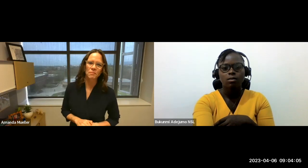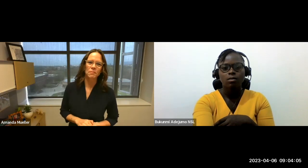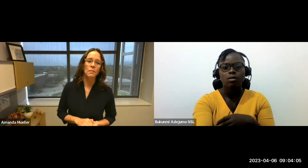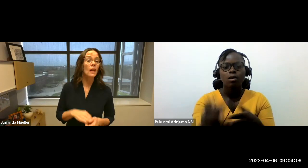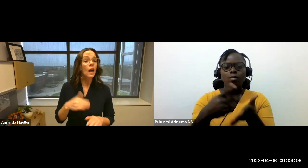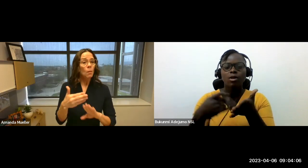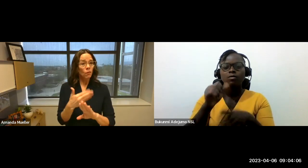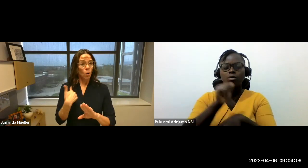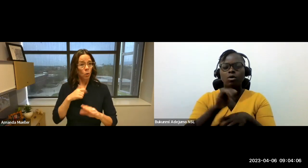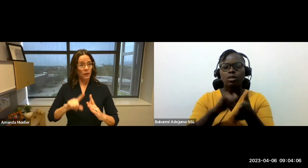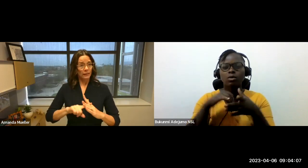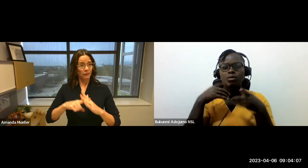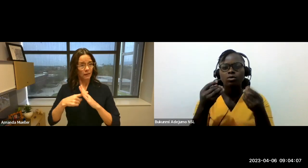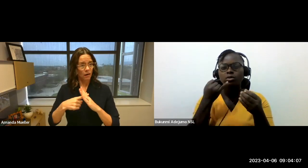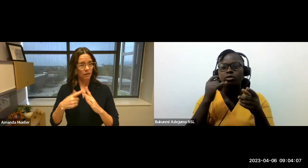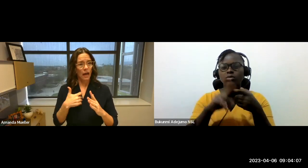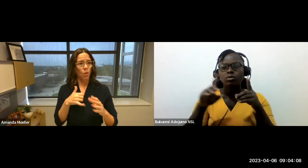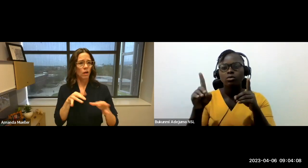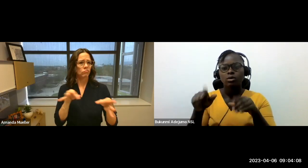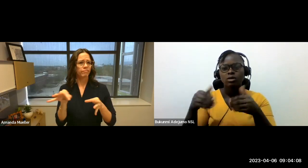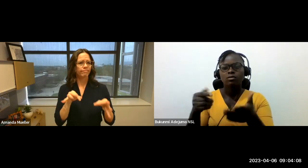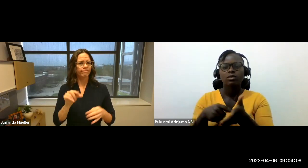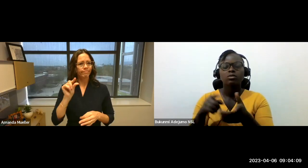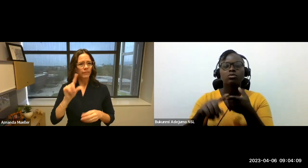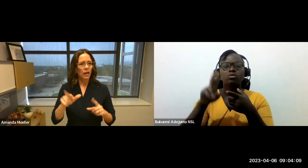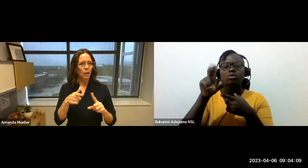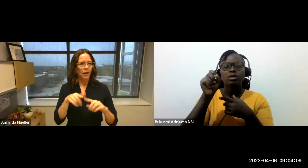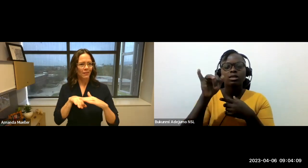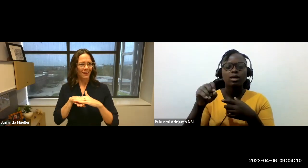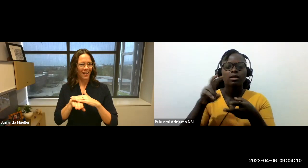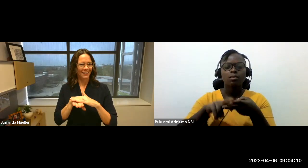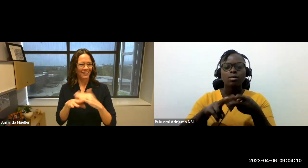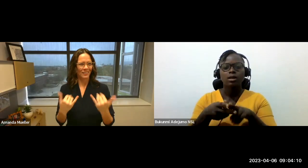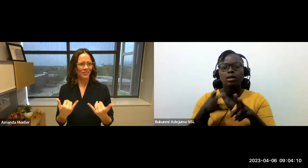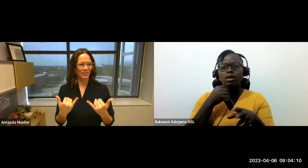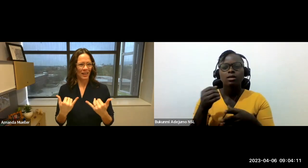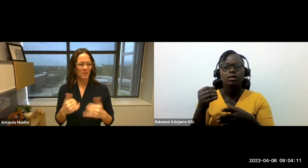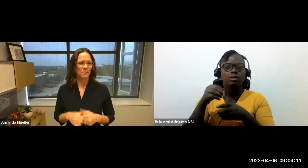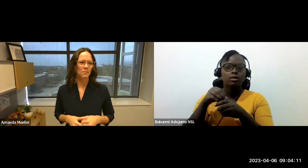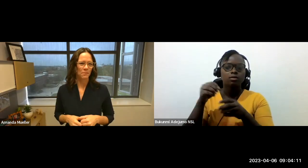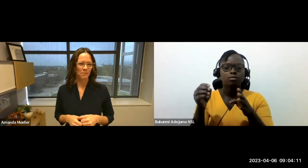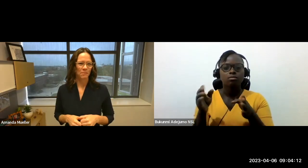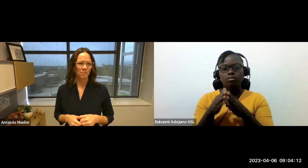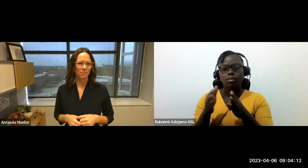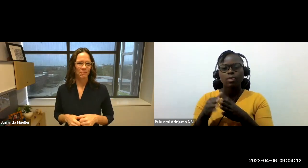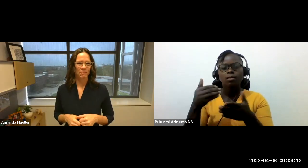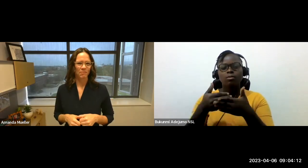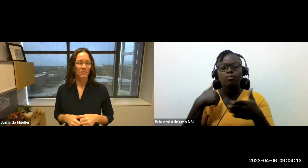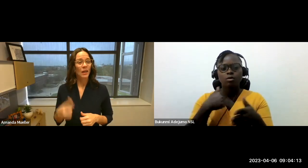as a series and webinar. Now, before we start. I want to cover language access.